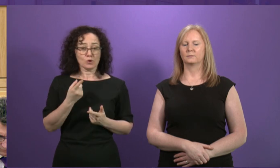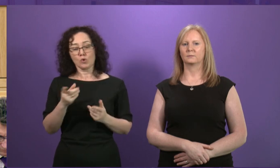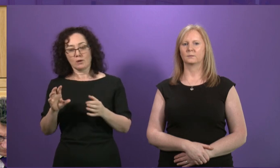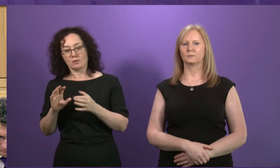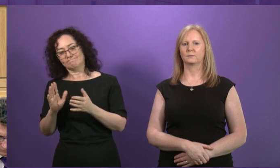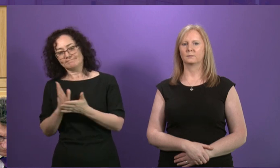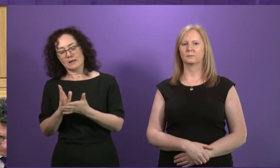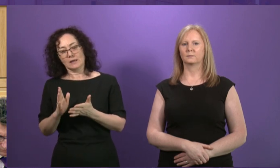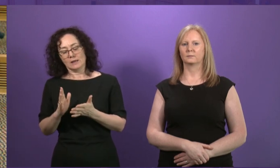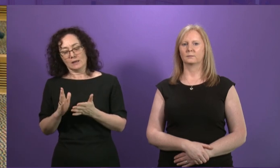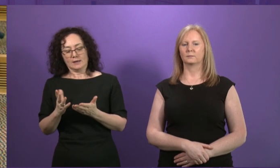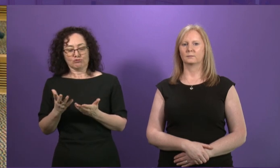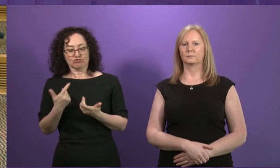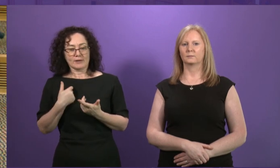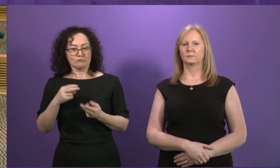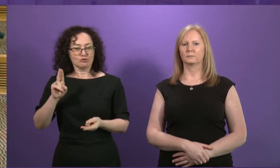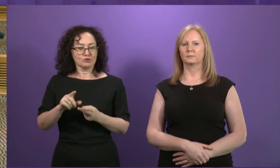what has been described. Our Scottish Ambulance Service does a fantastic